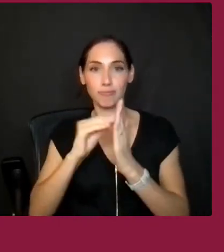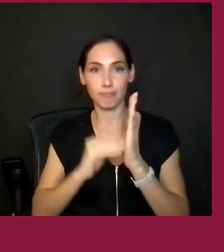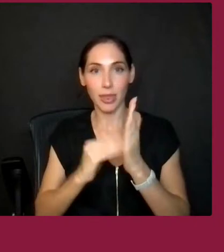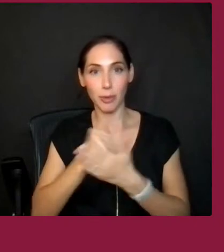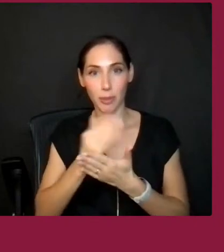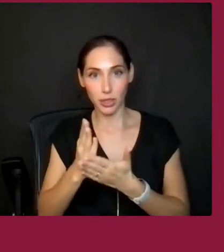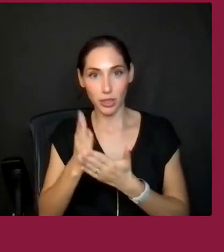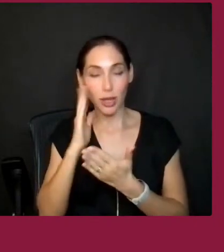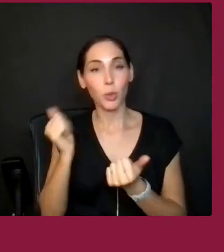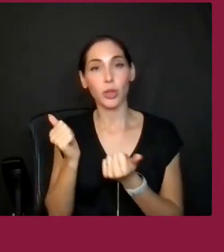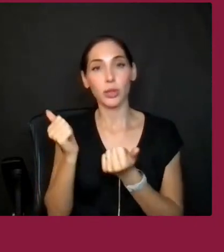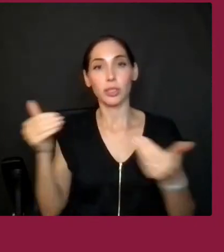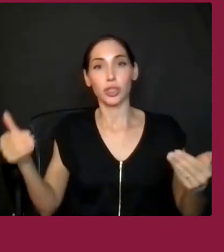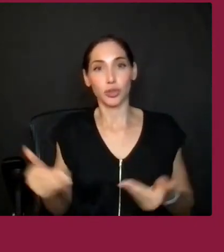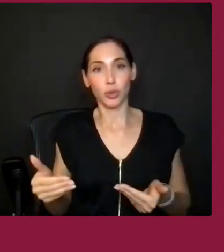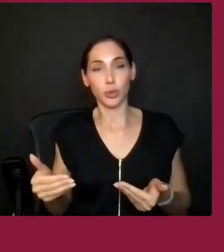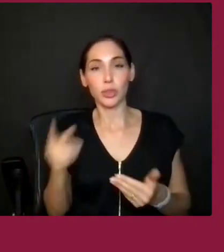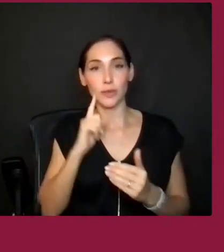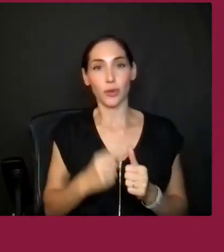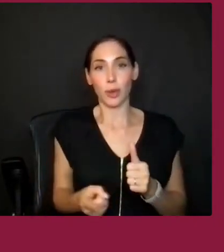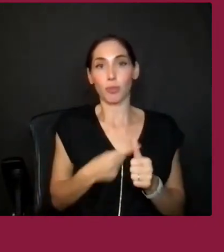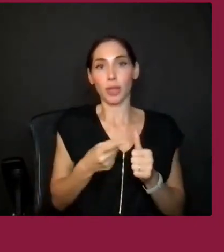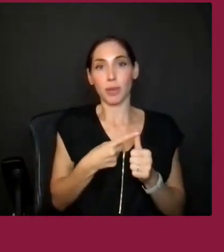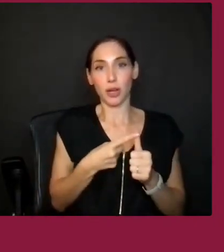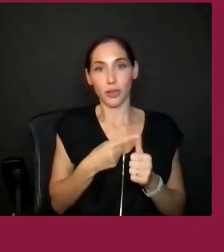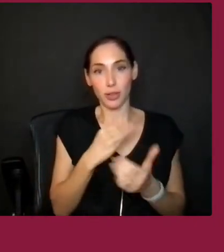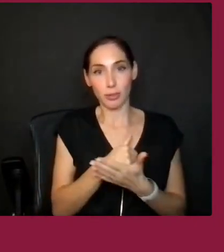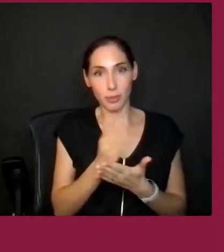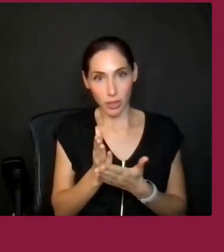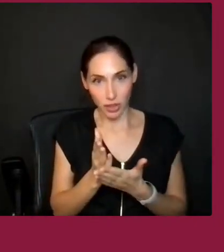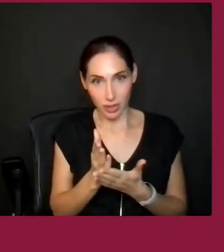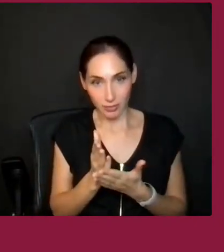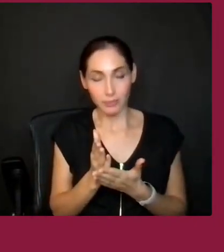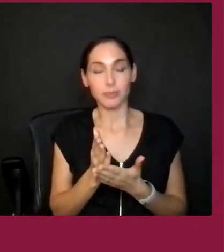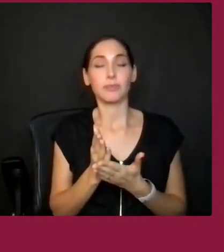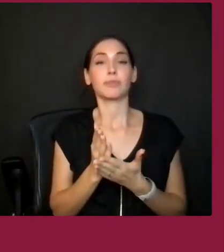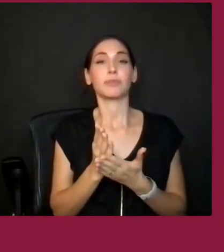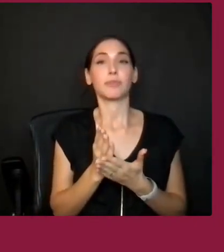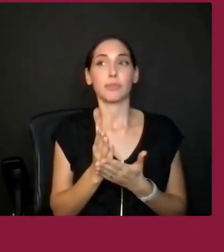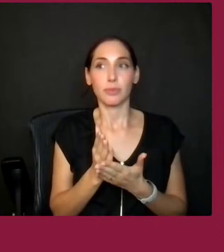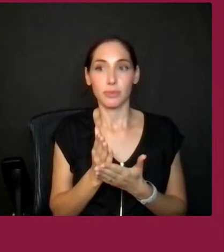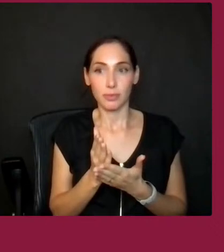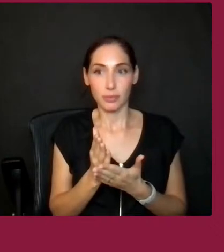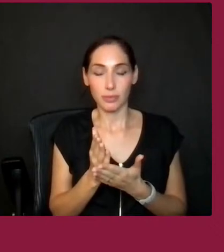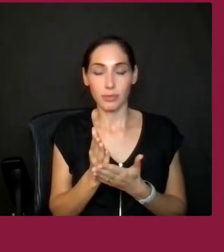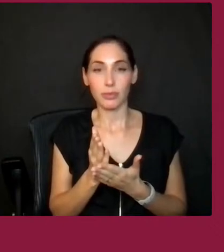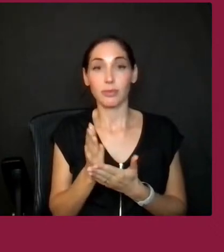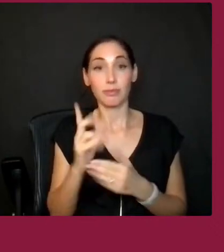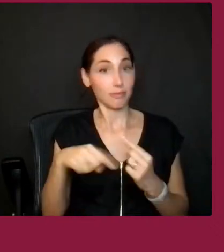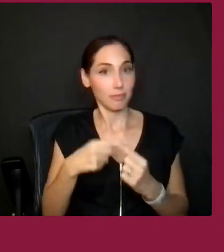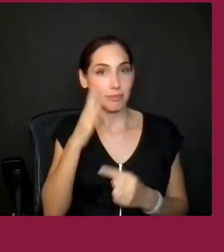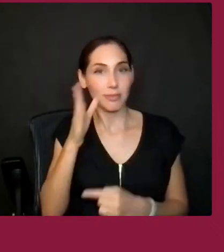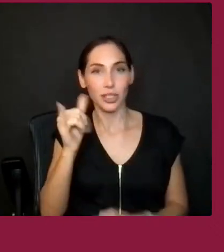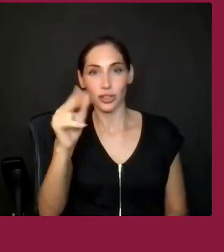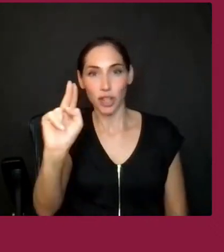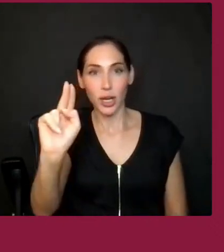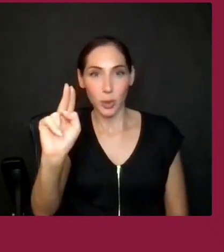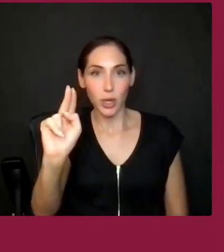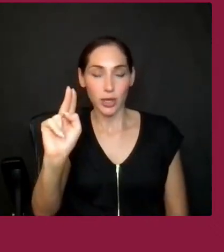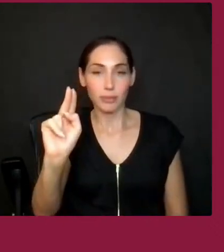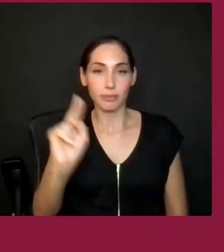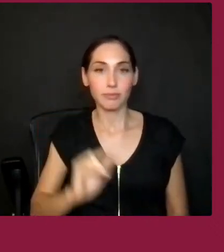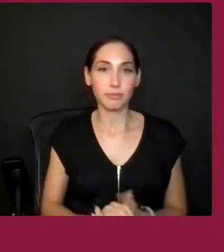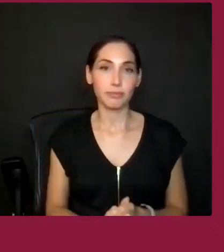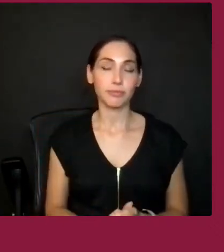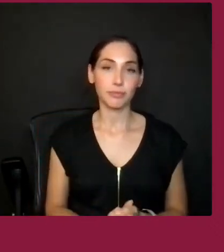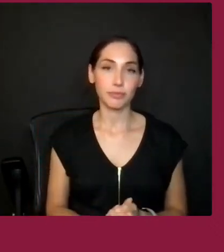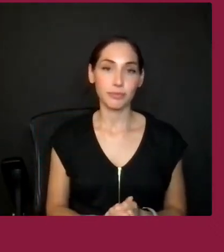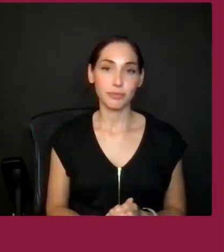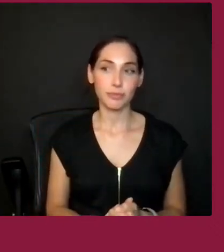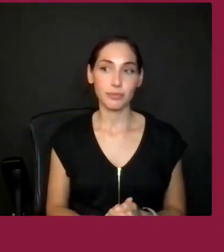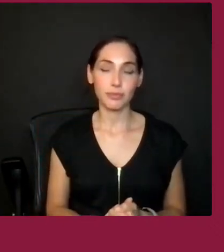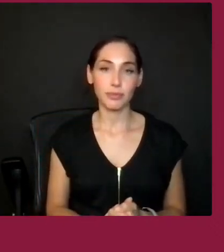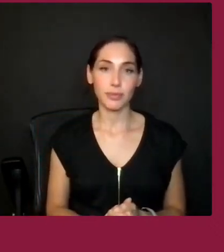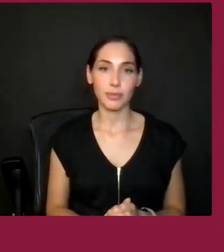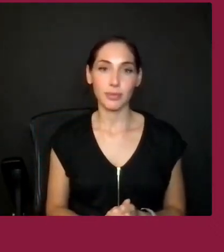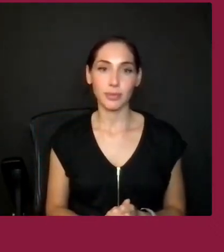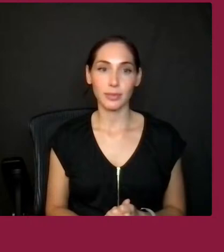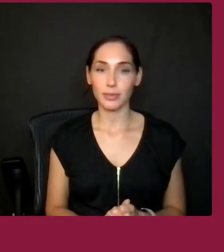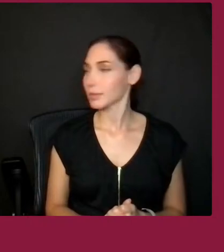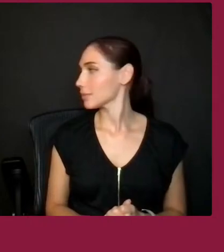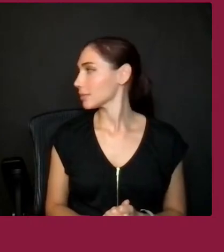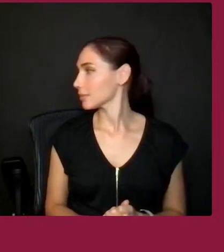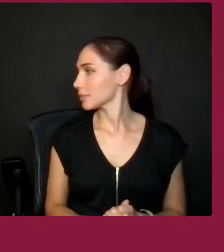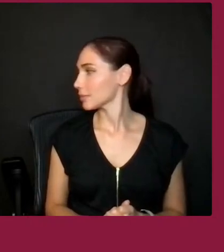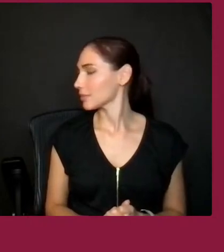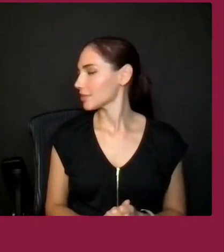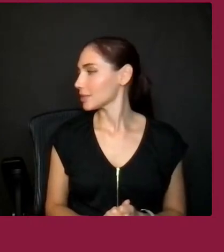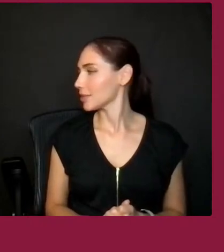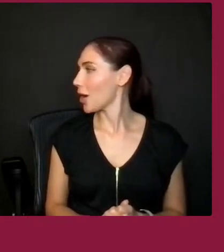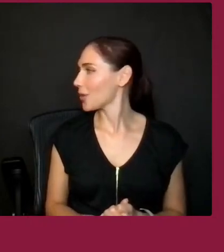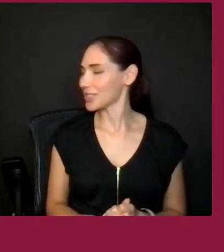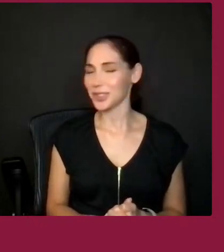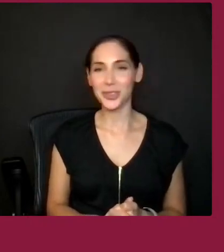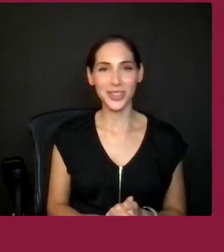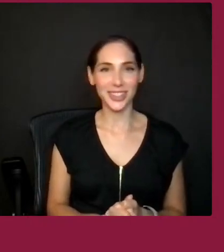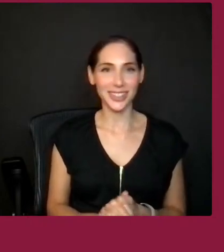um, as their preliminary budget, uh, January, uh, 10th. Uh, we just